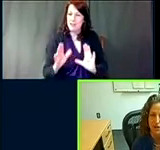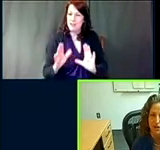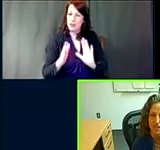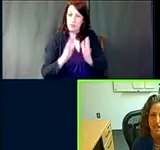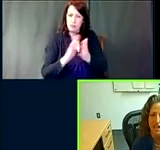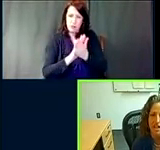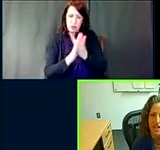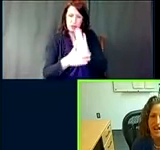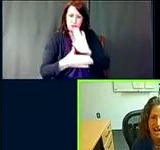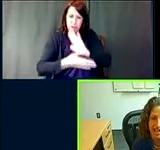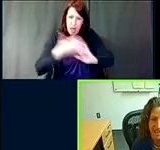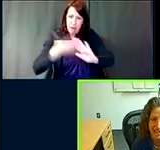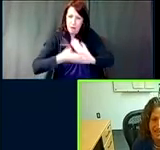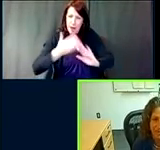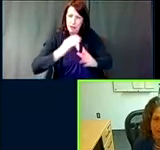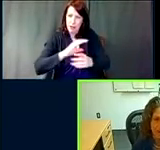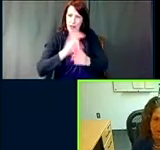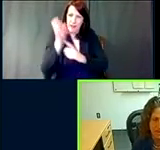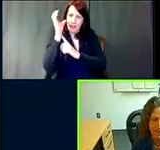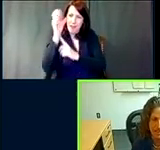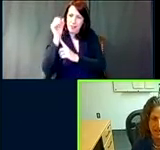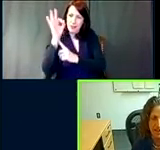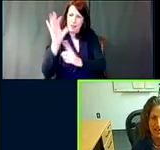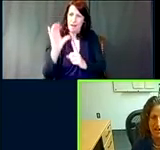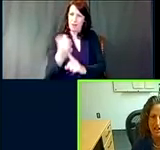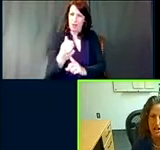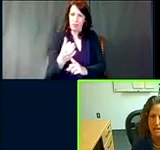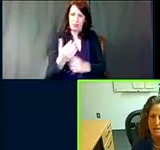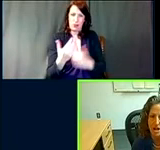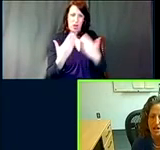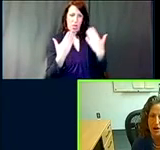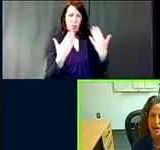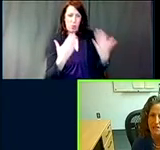20 SOCIAL SIGN I. SCIENTISTS TO UP HAD US OPERATIONAL CULTURE.